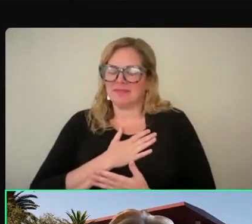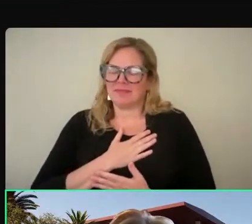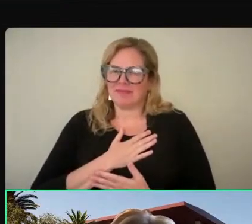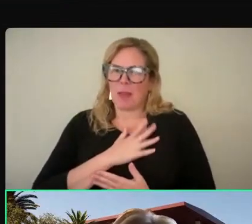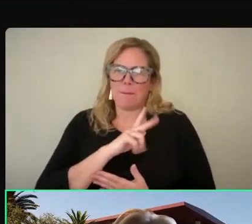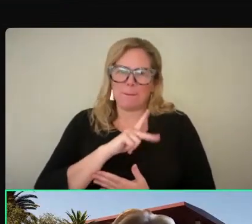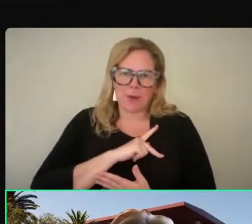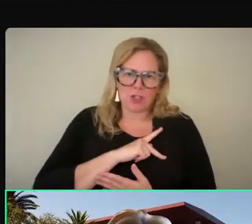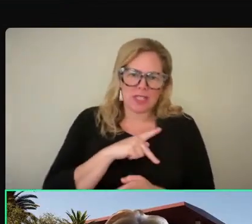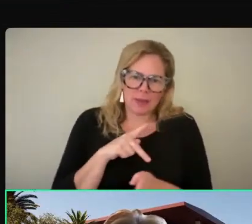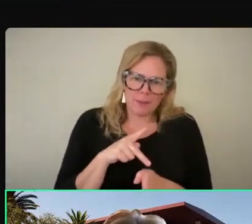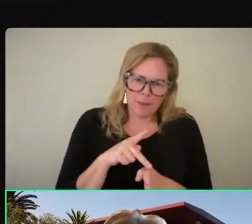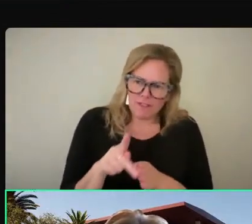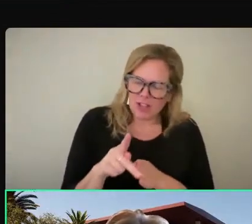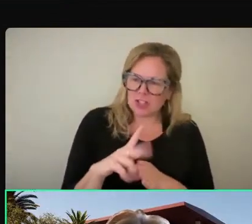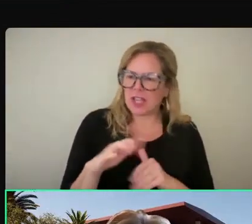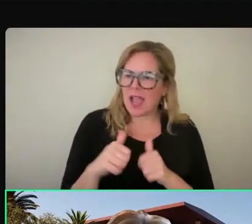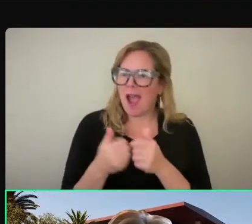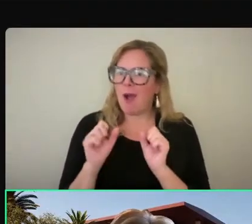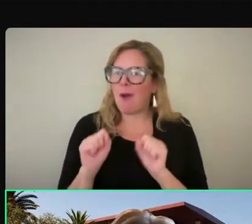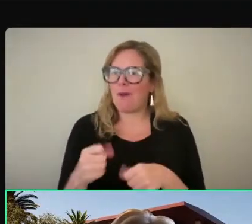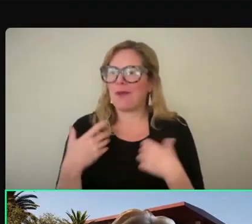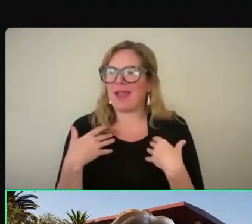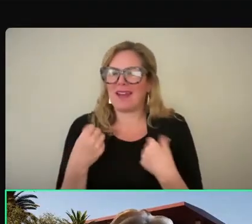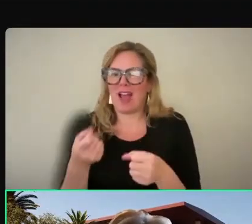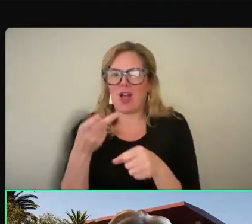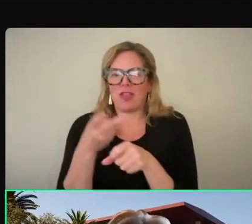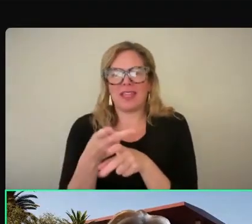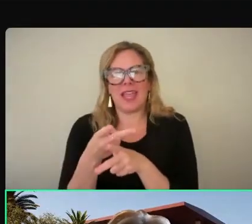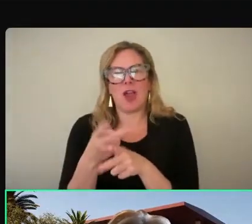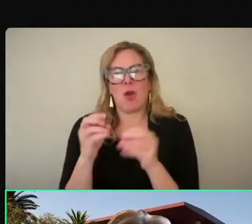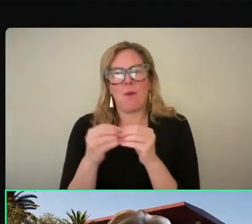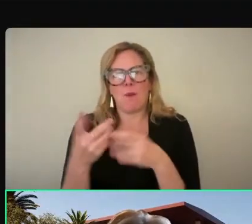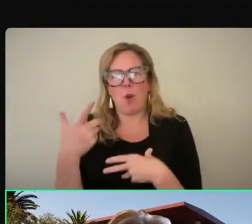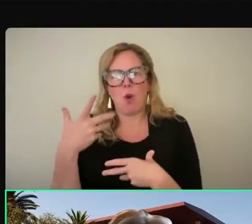more inclusive for people with autism and for other intellectual developmental disabilities,